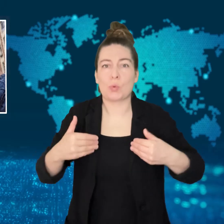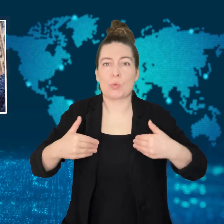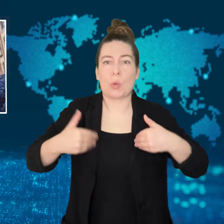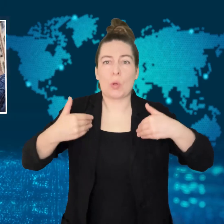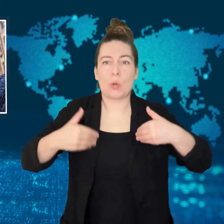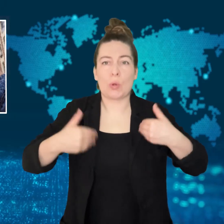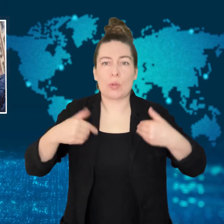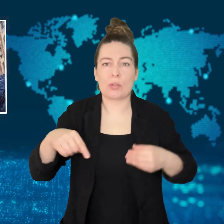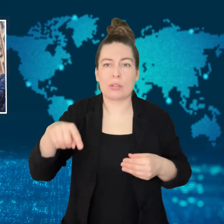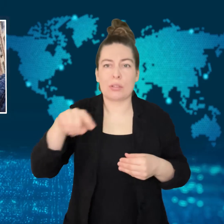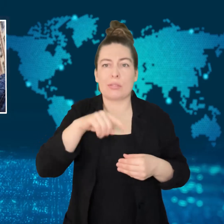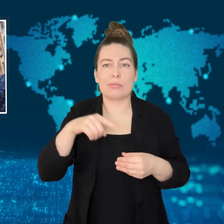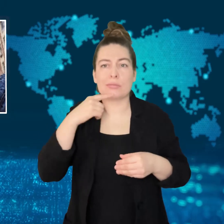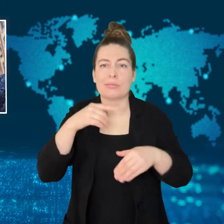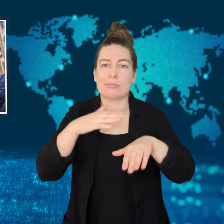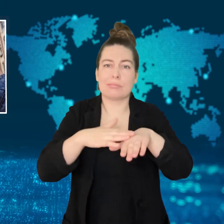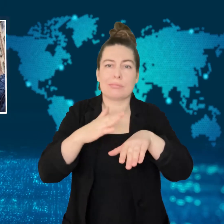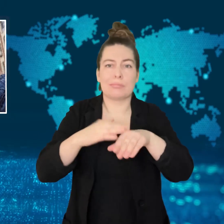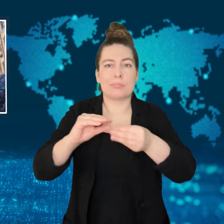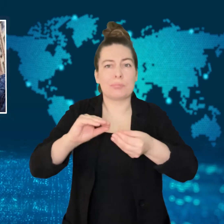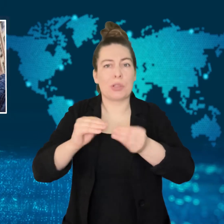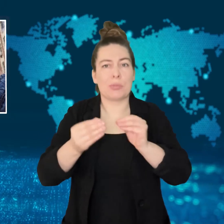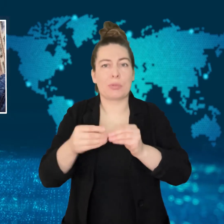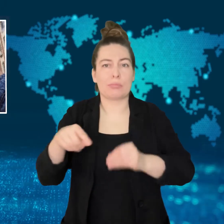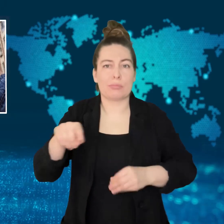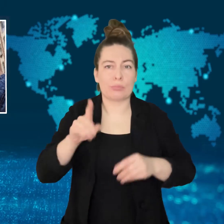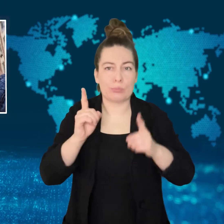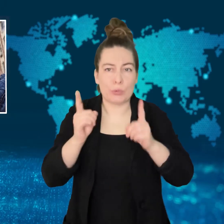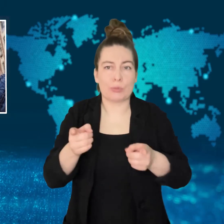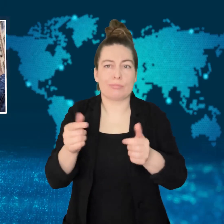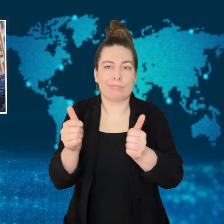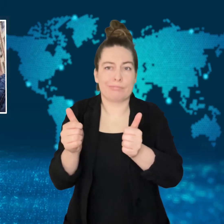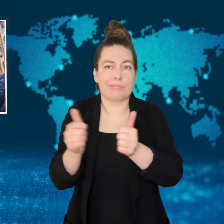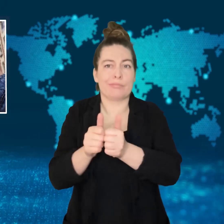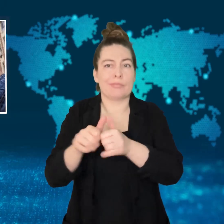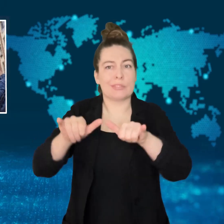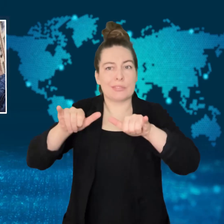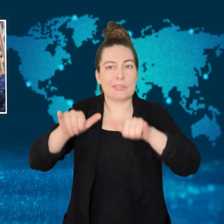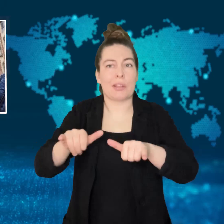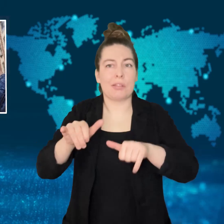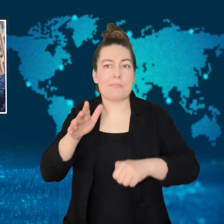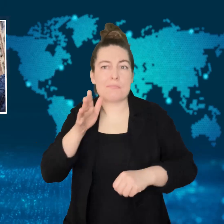short-term rentals.